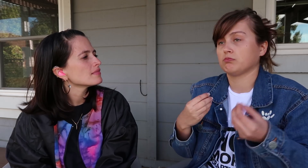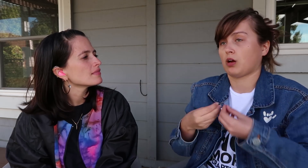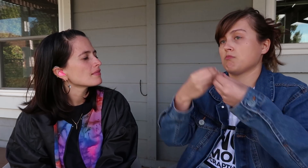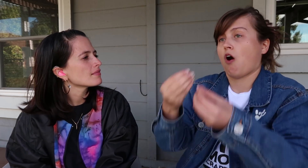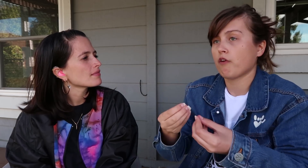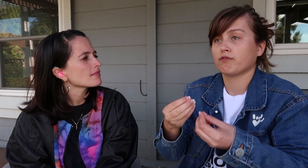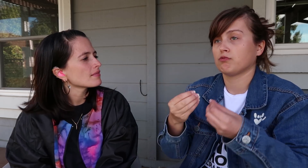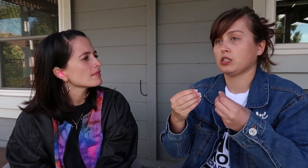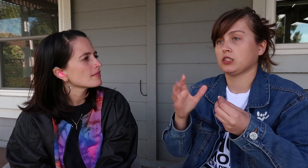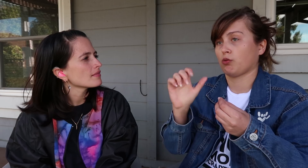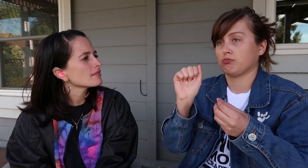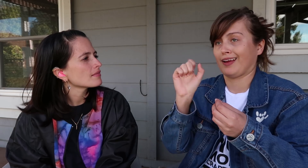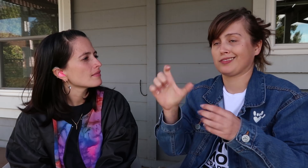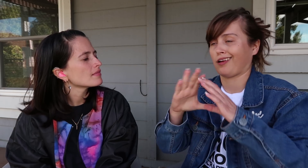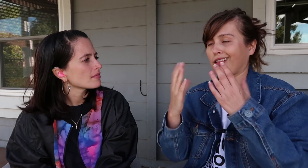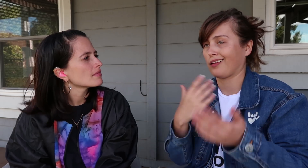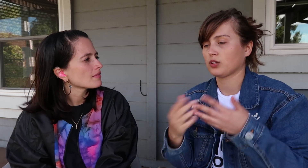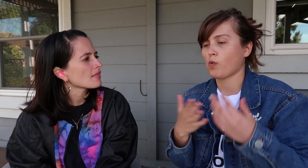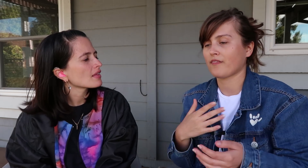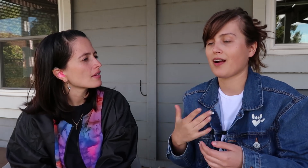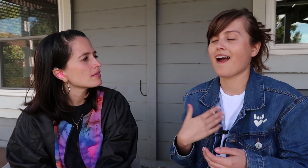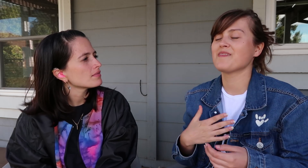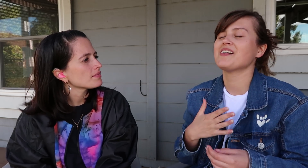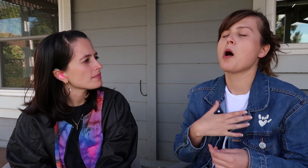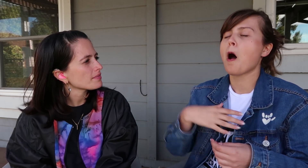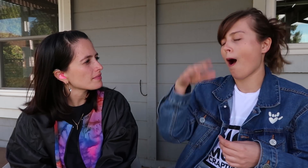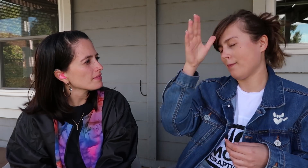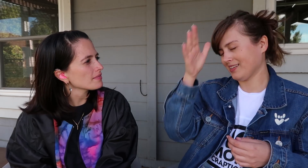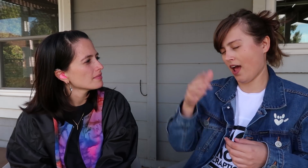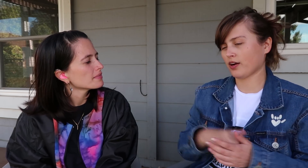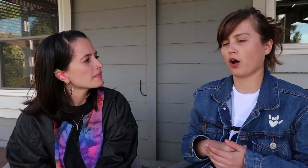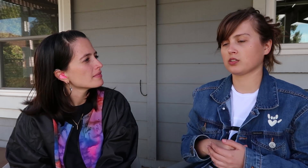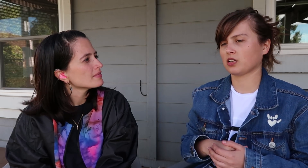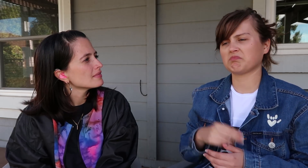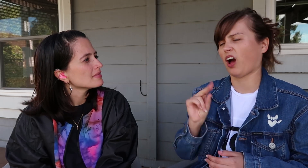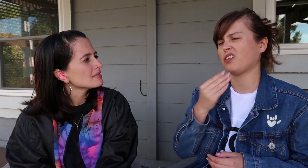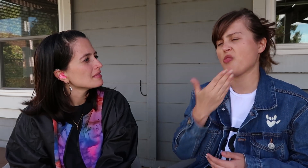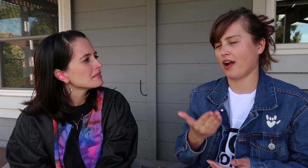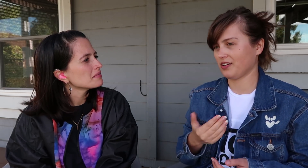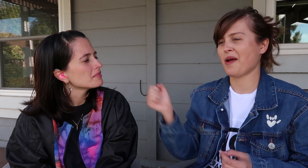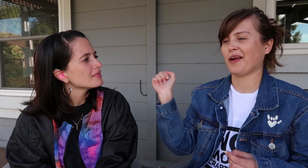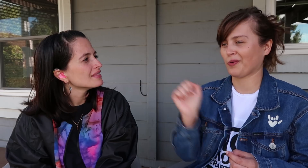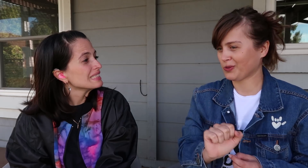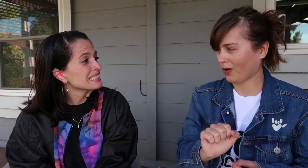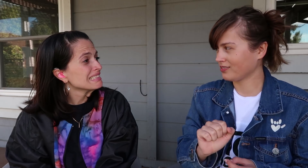She said, "I'm offering to teach people ASL." And my dad just goes, "Oh, no, thank you," and closes the door.